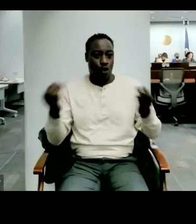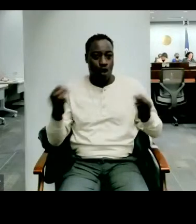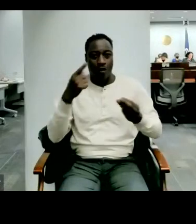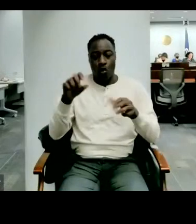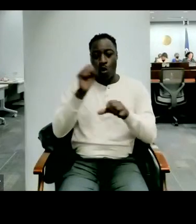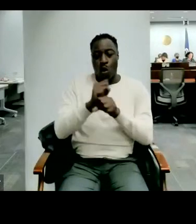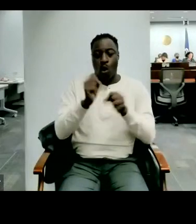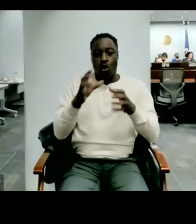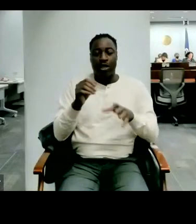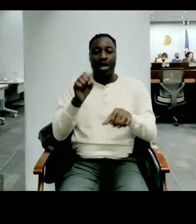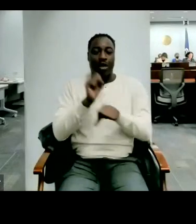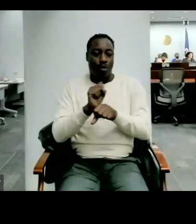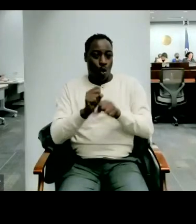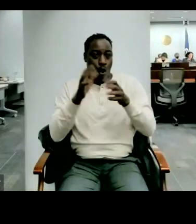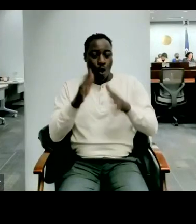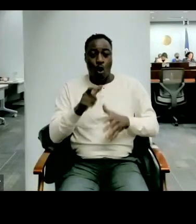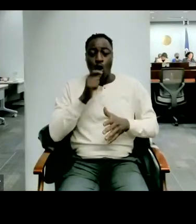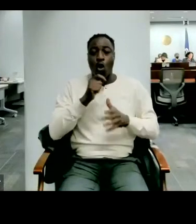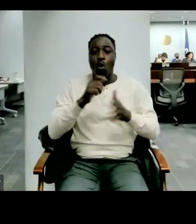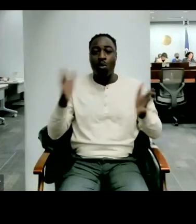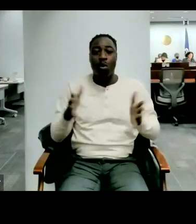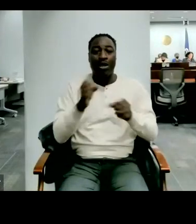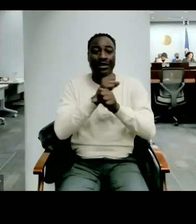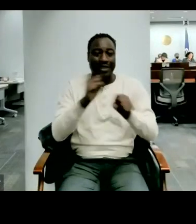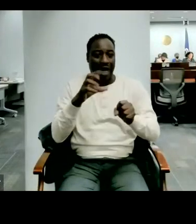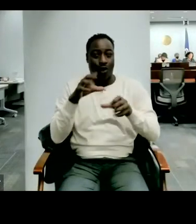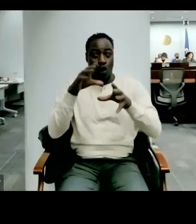workers and employers that promote a safe and inclusive environment.